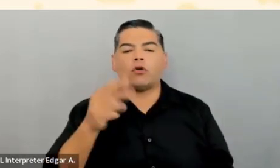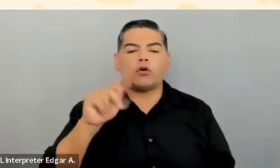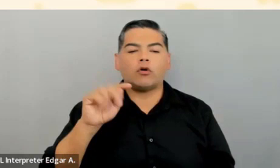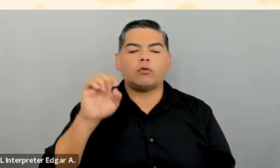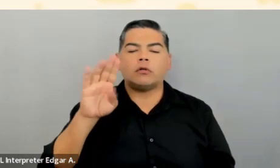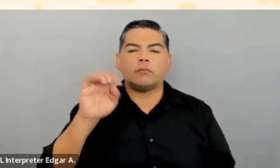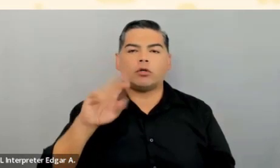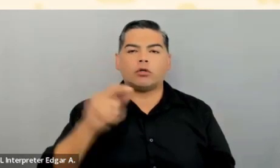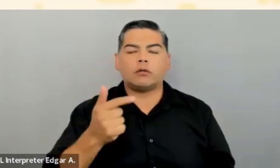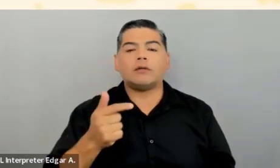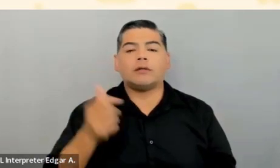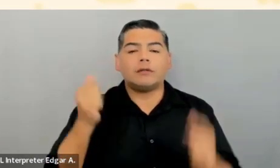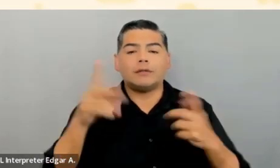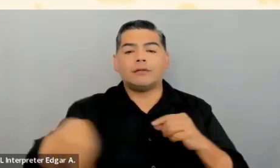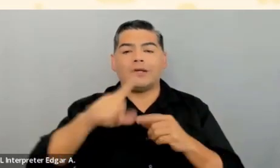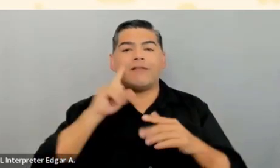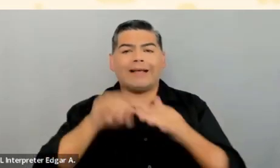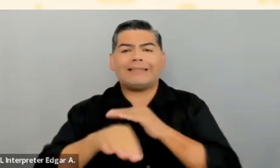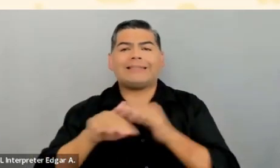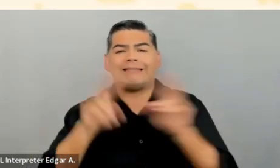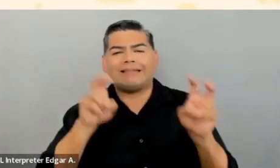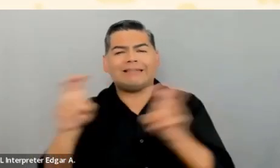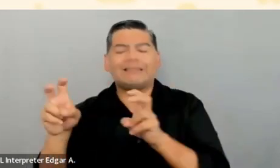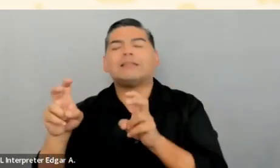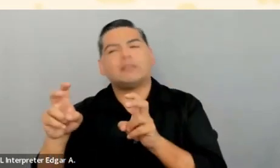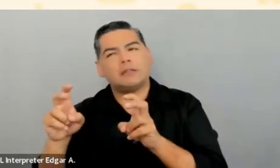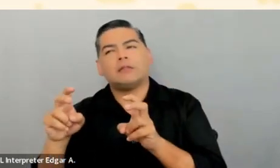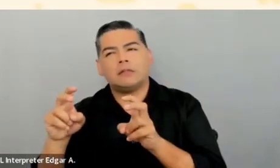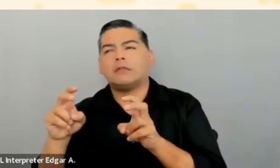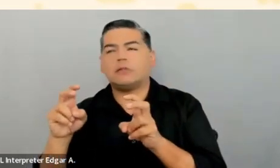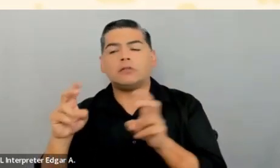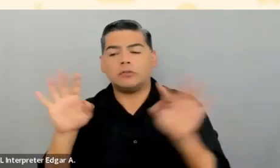of these have accessibility issues and it's important to check into